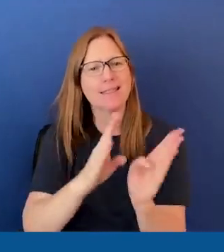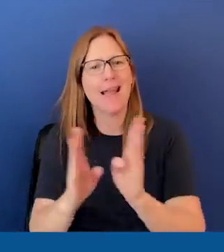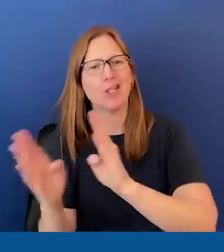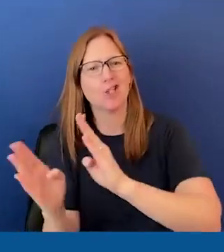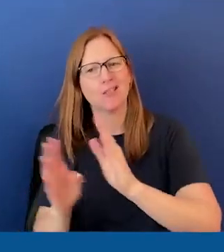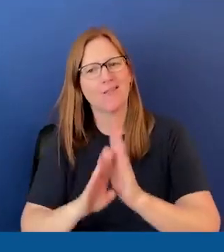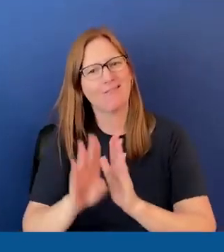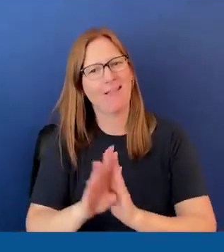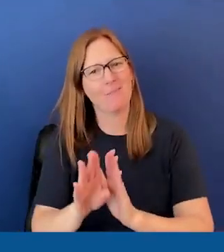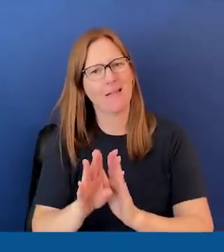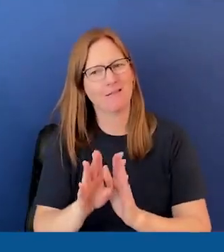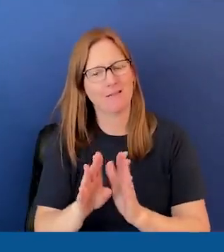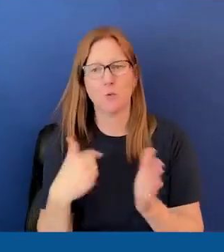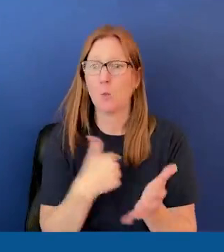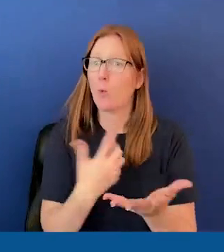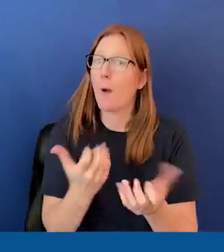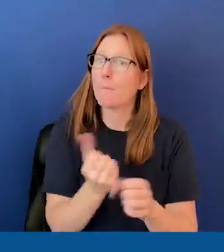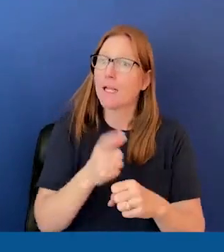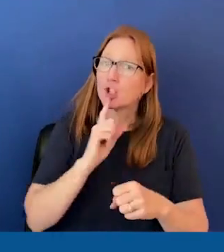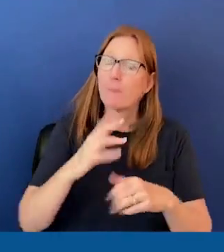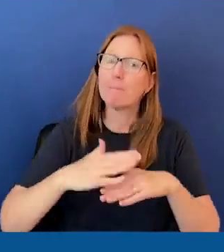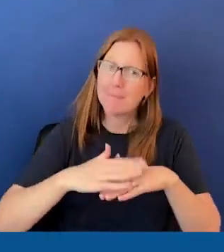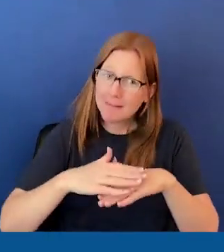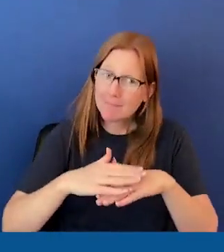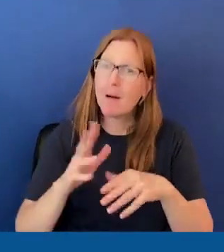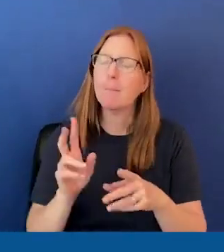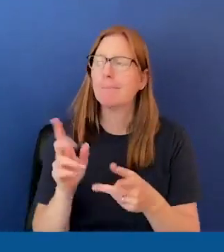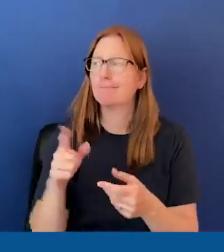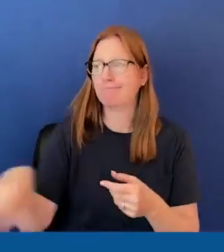And so we again wanted to make sure that at a minimum, people were at a